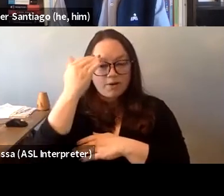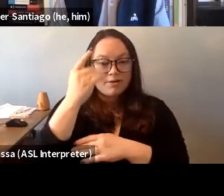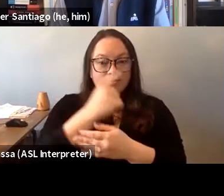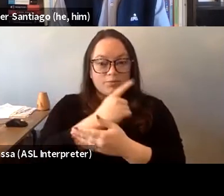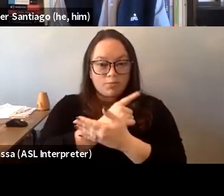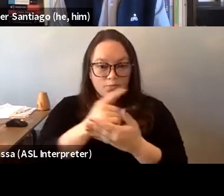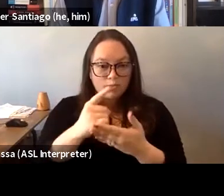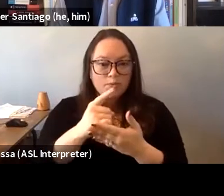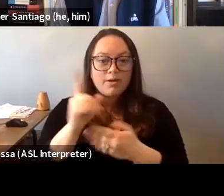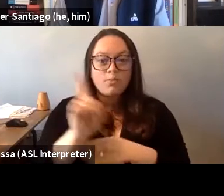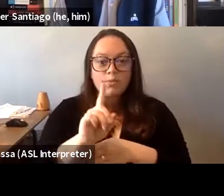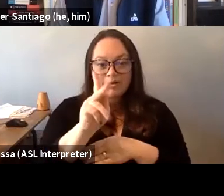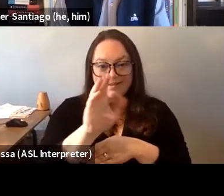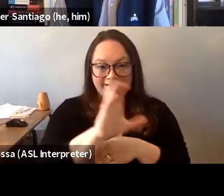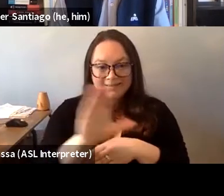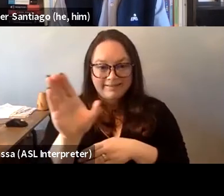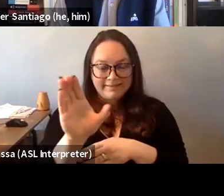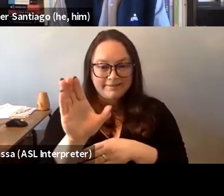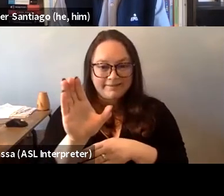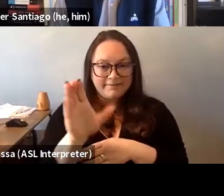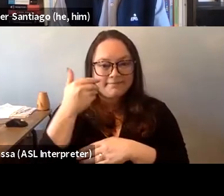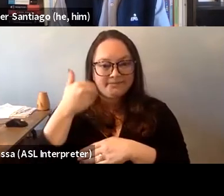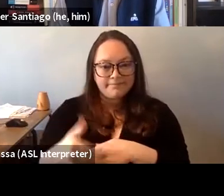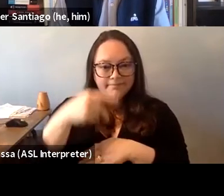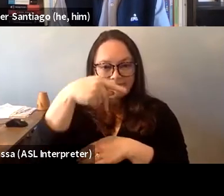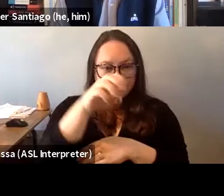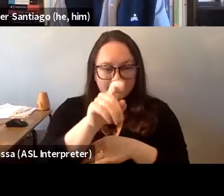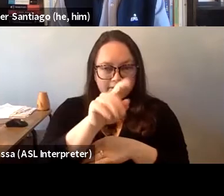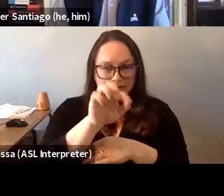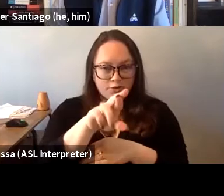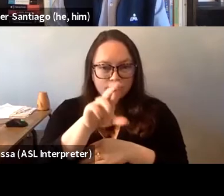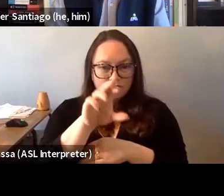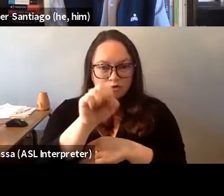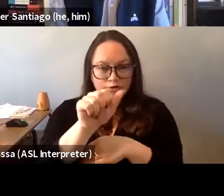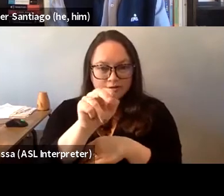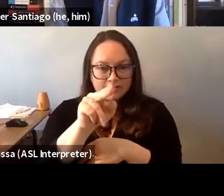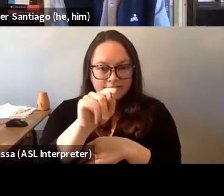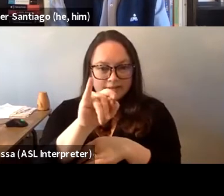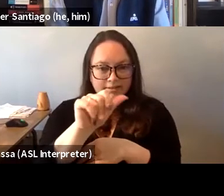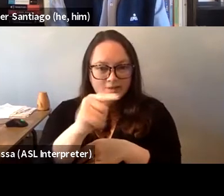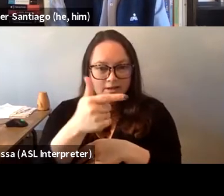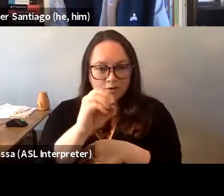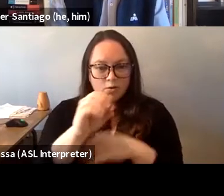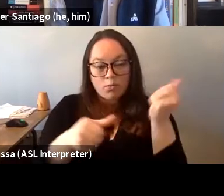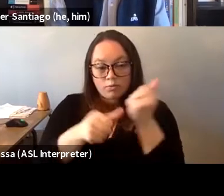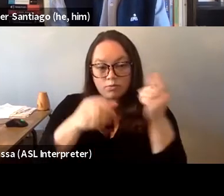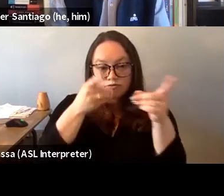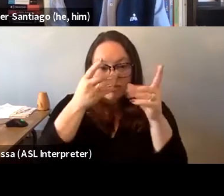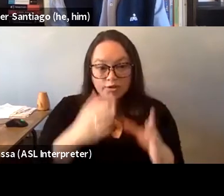Peter Santiago. I'm the Associate Director of Access-Ability services at KCC. On behalf of the College and my